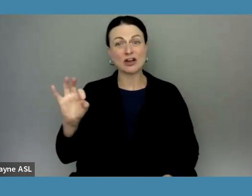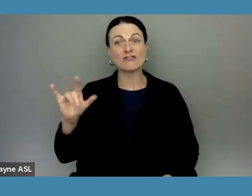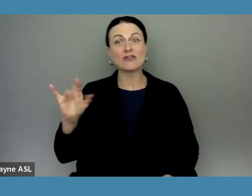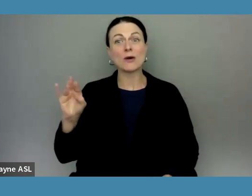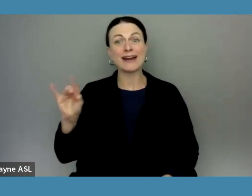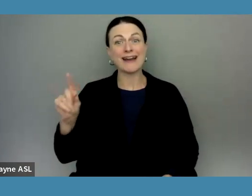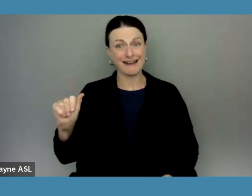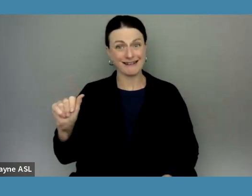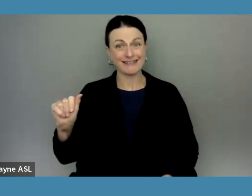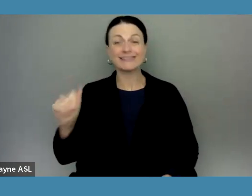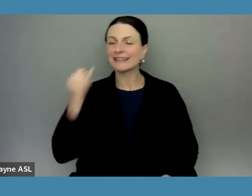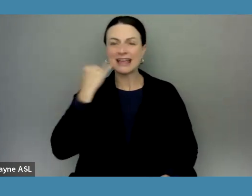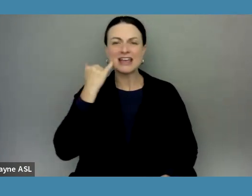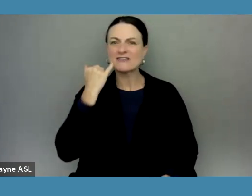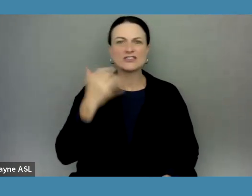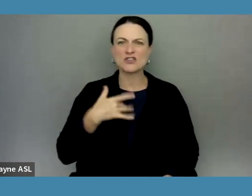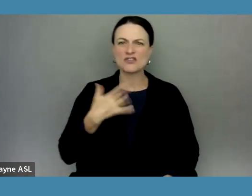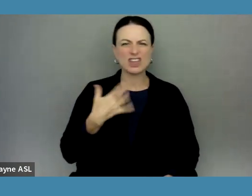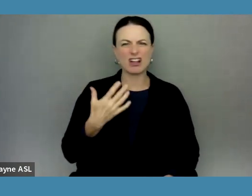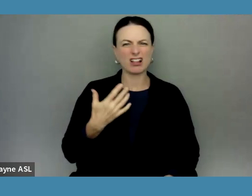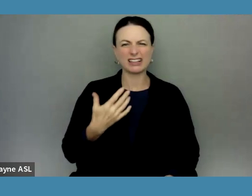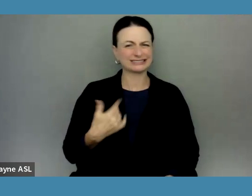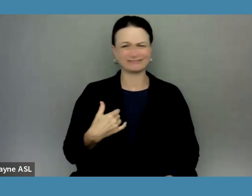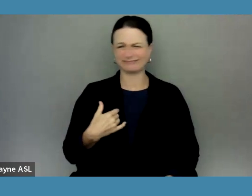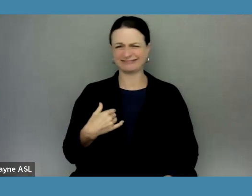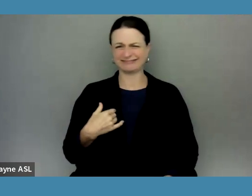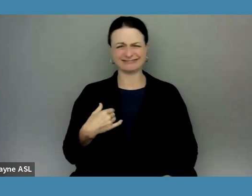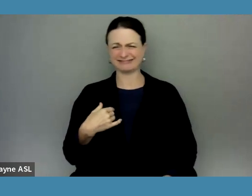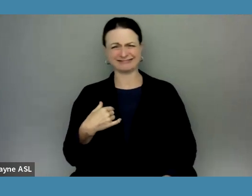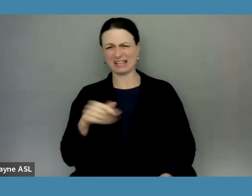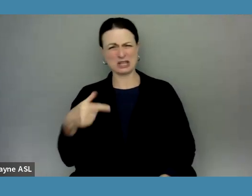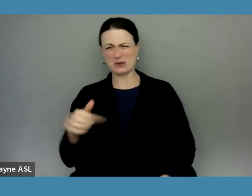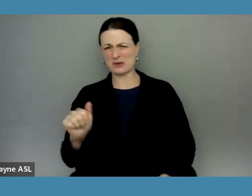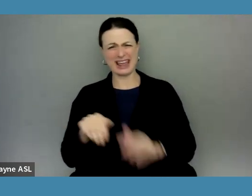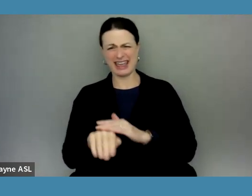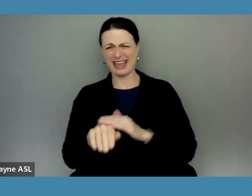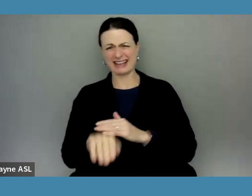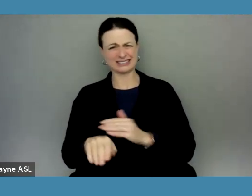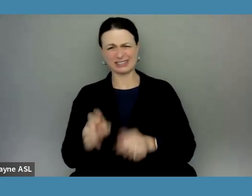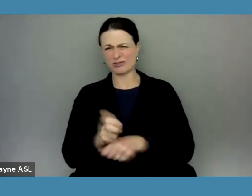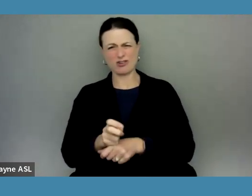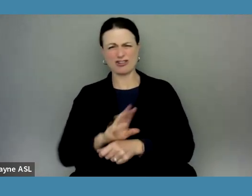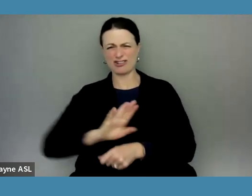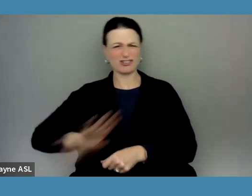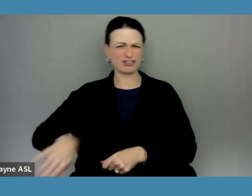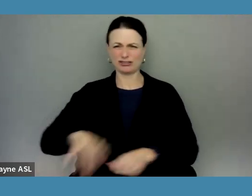for you or you're experiencing issues accessing the Q&A or chat features.